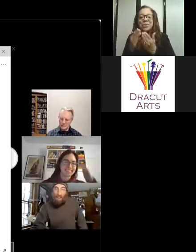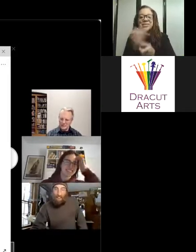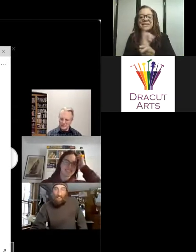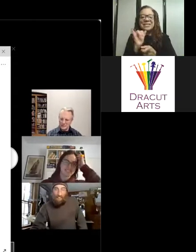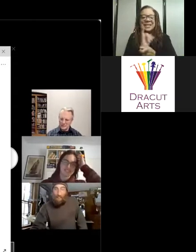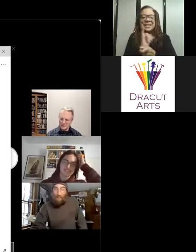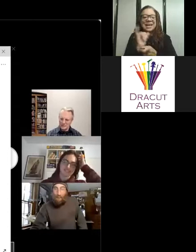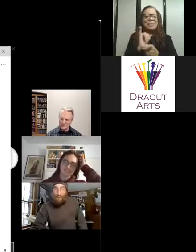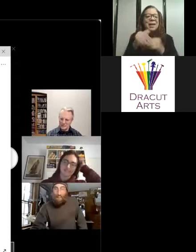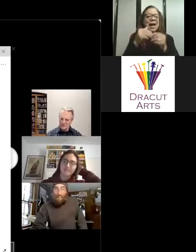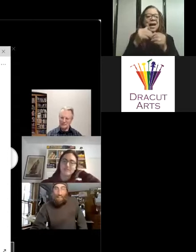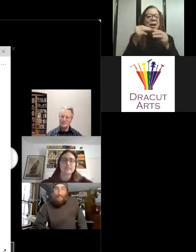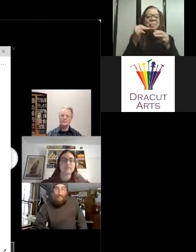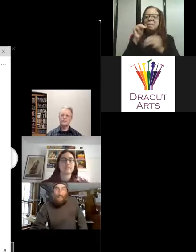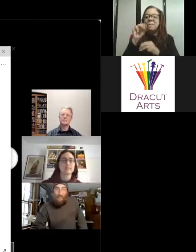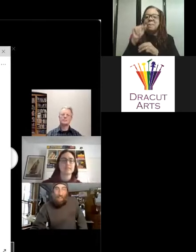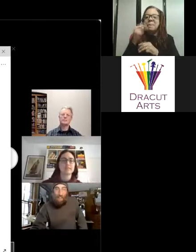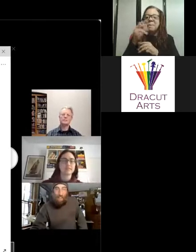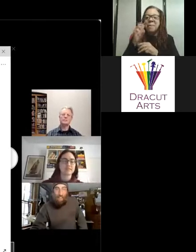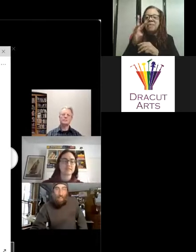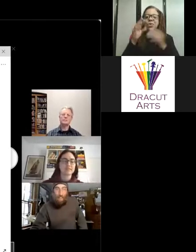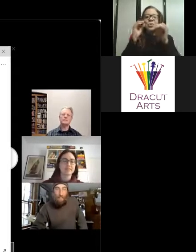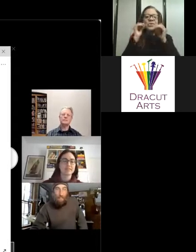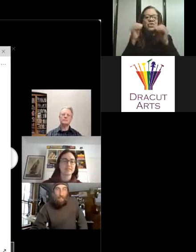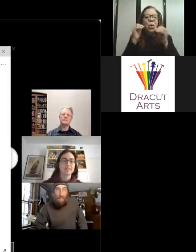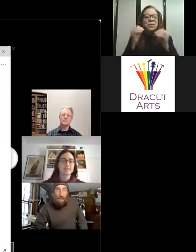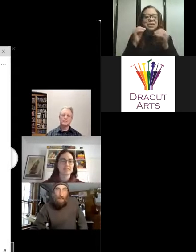And it's it's pretty fascinating! I love the teaching materials at the time.